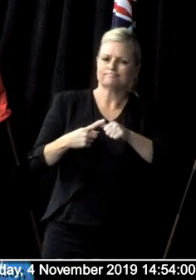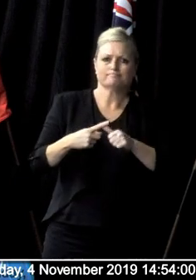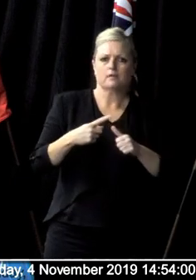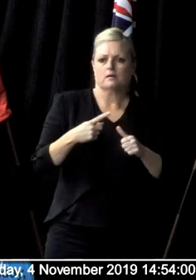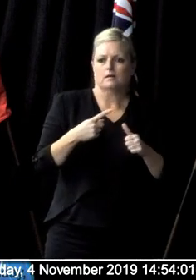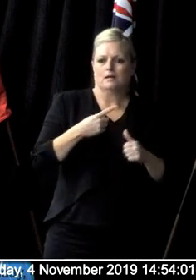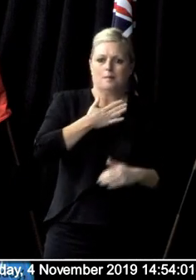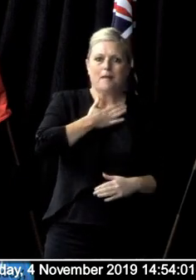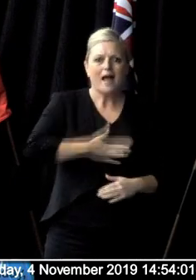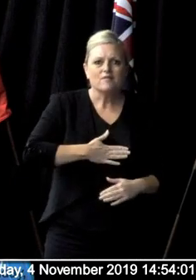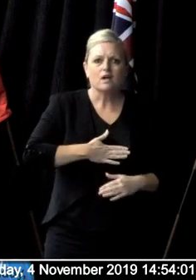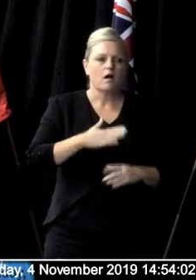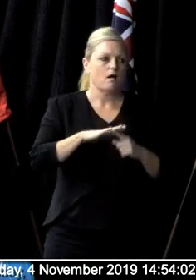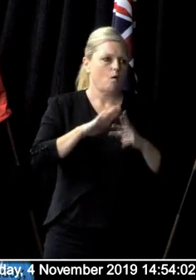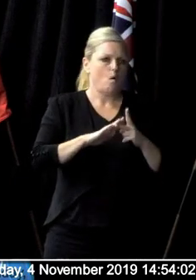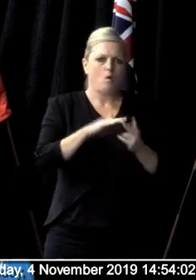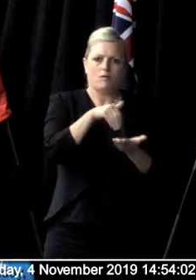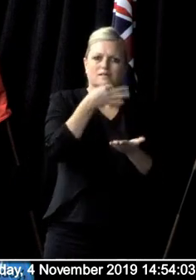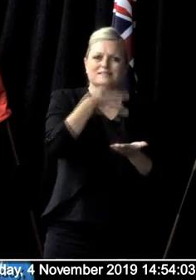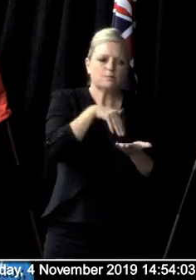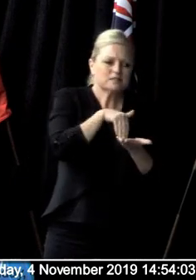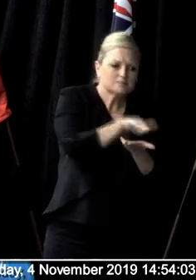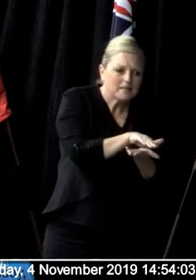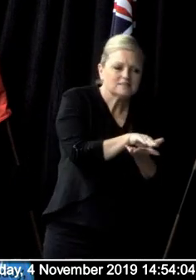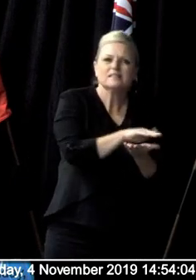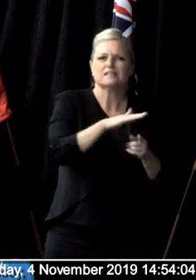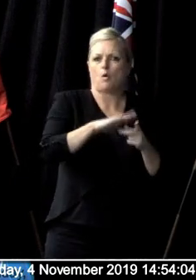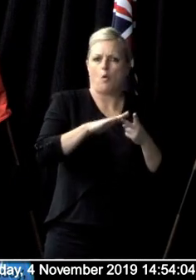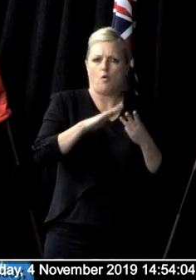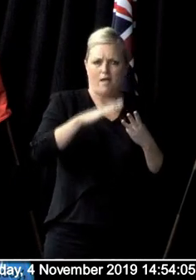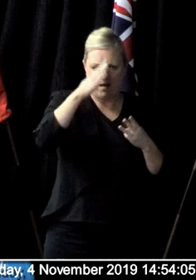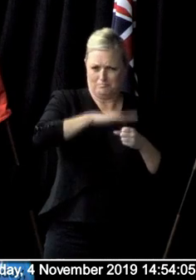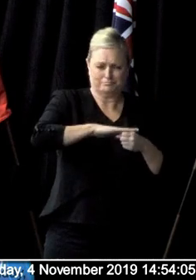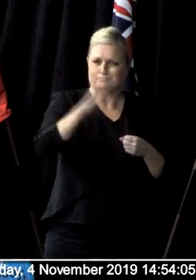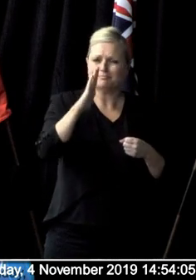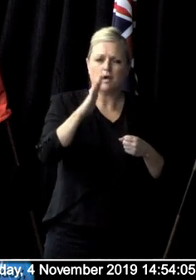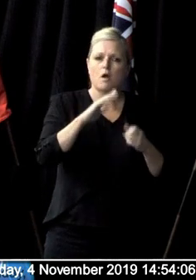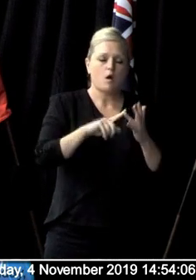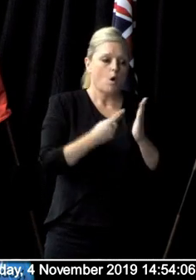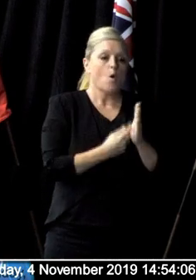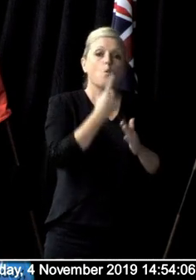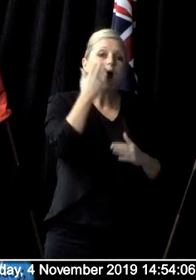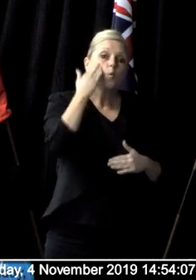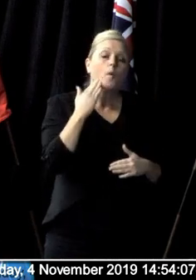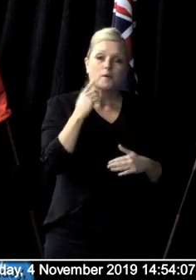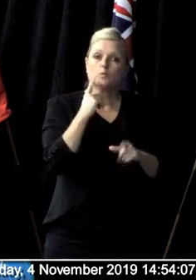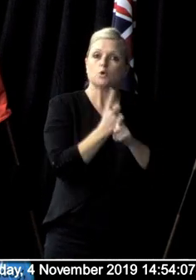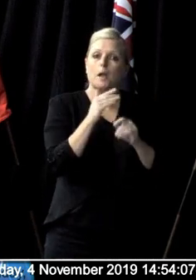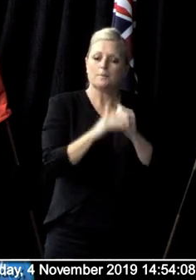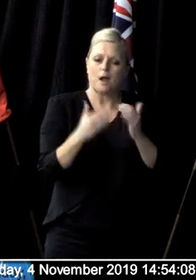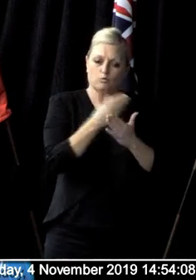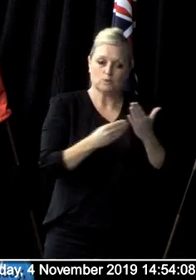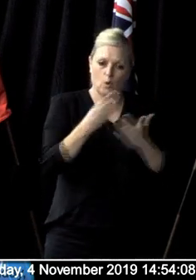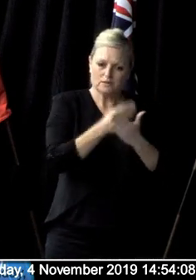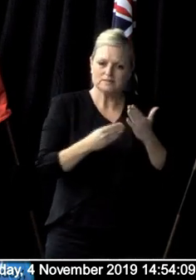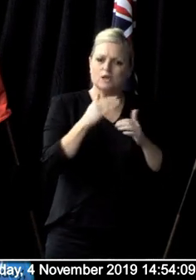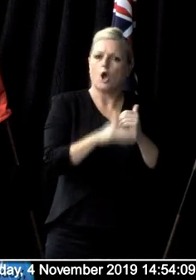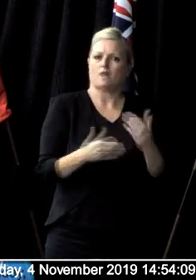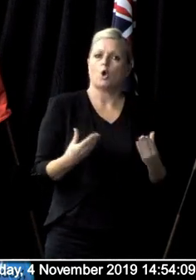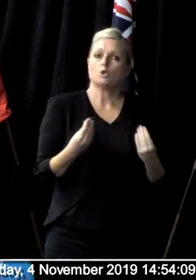suspended. We had one when we were talking about resources for continence.